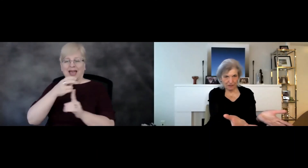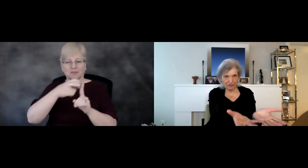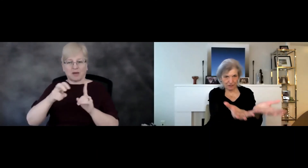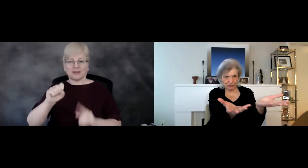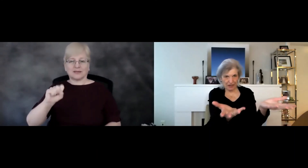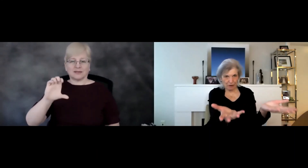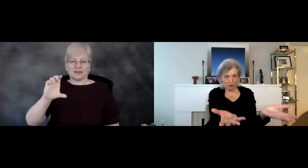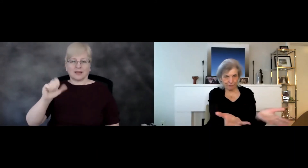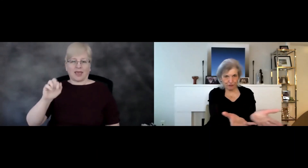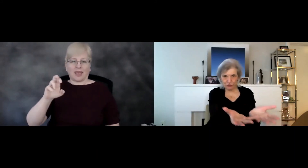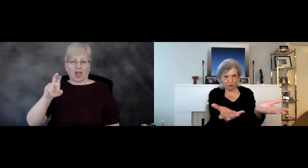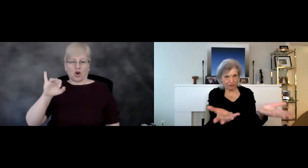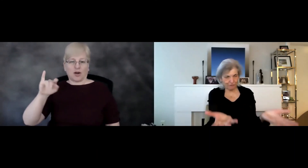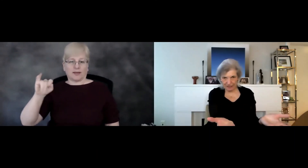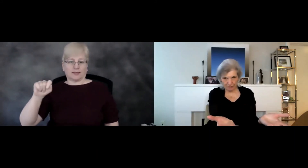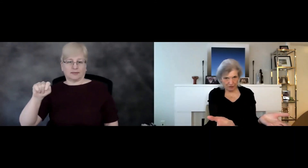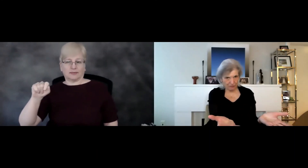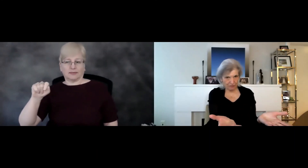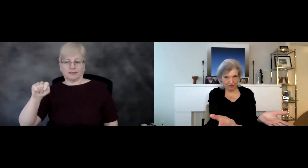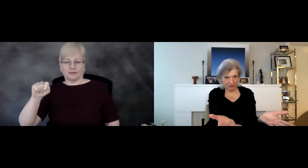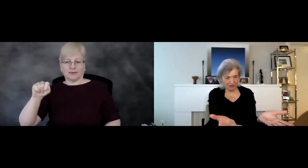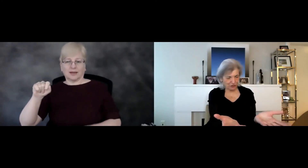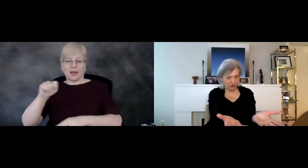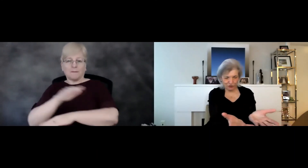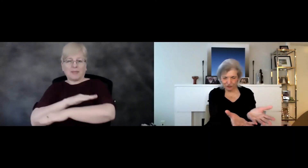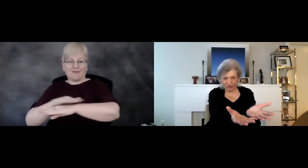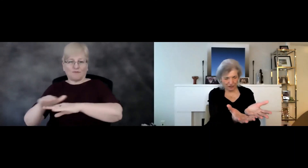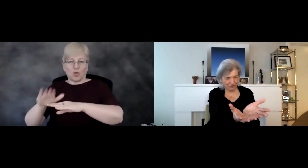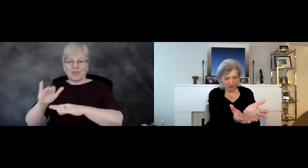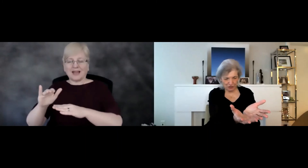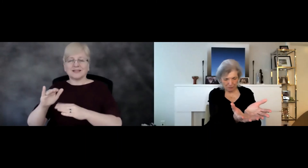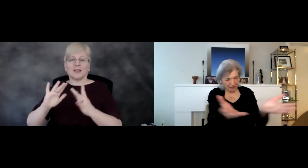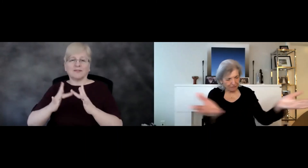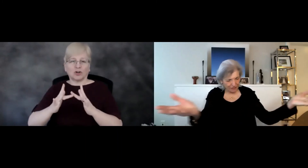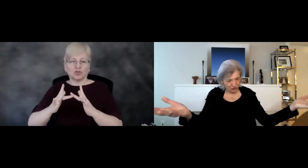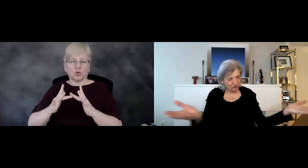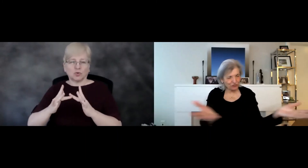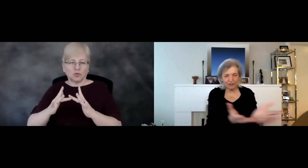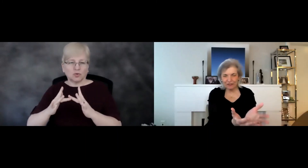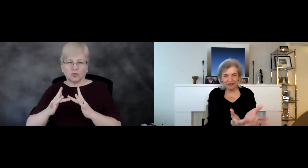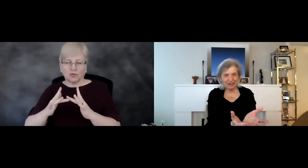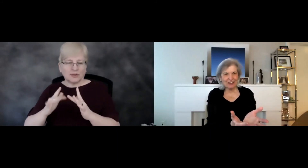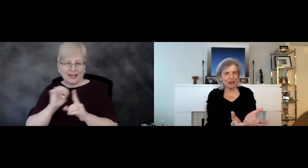17:40:38 is our virtual environment. You can think of it as a big convention Center. I